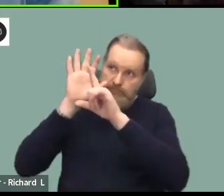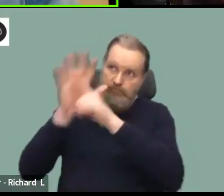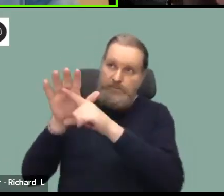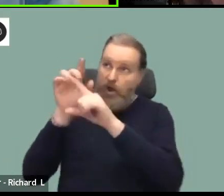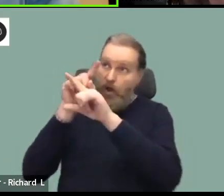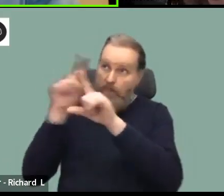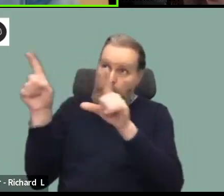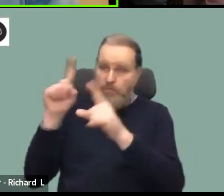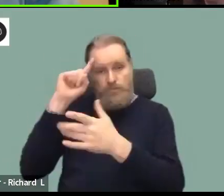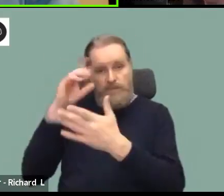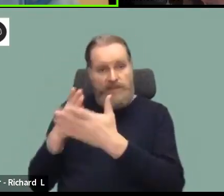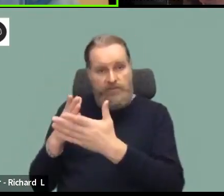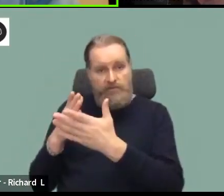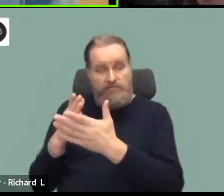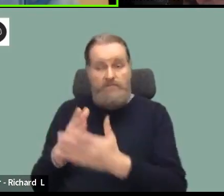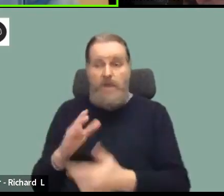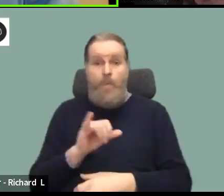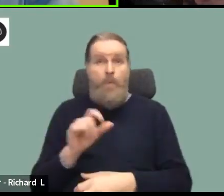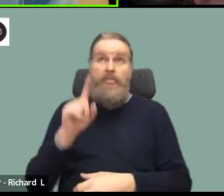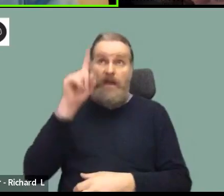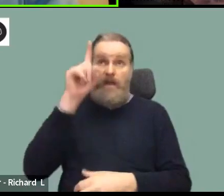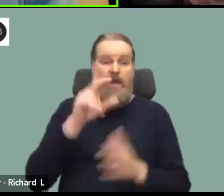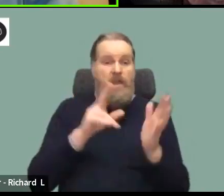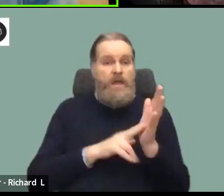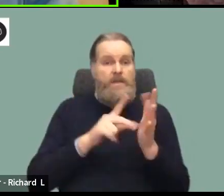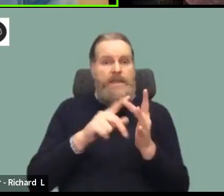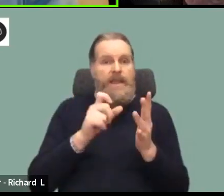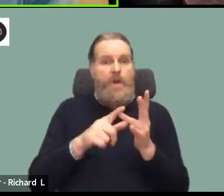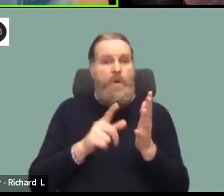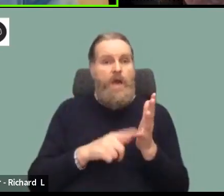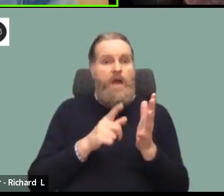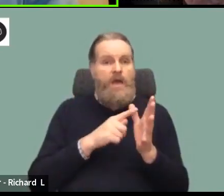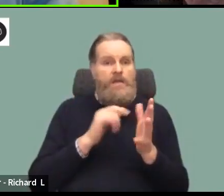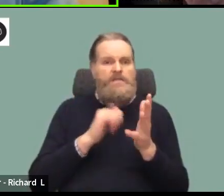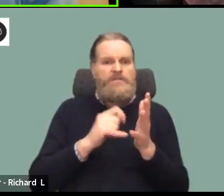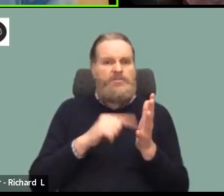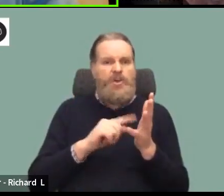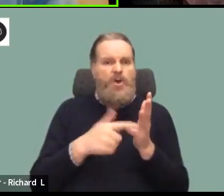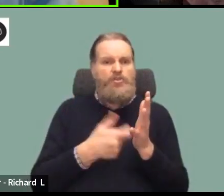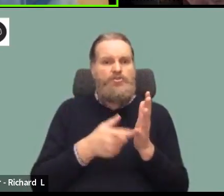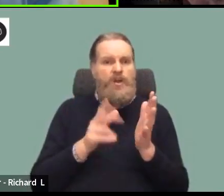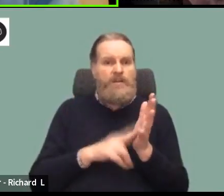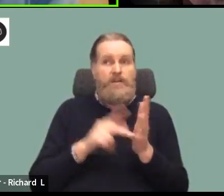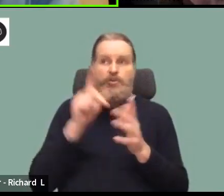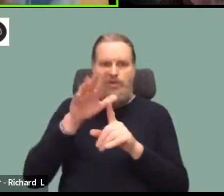Maximize the pressure on those who make decisions. So if it So if it's Nicola Sturgeon needs to be pressured to give money to the developed nations,